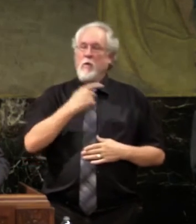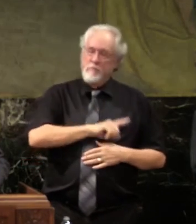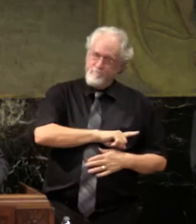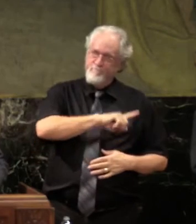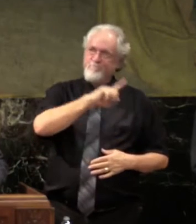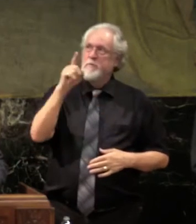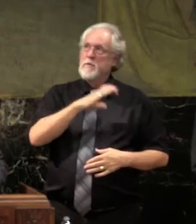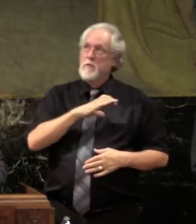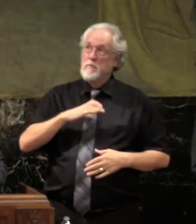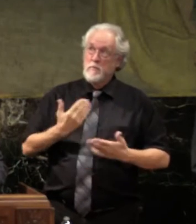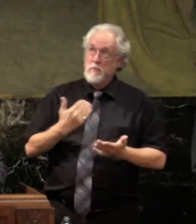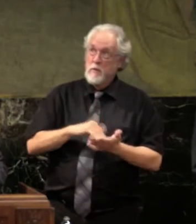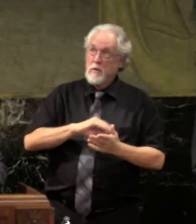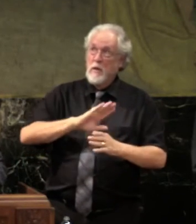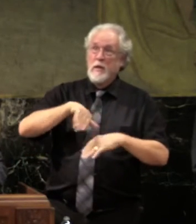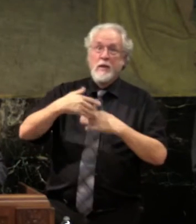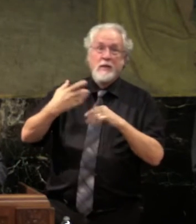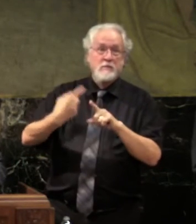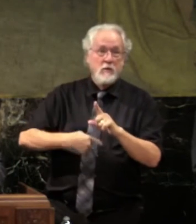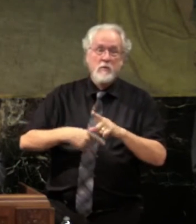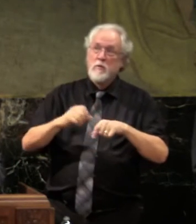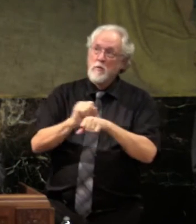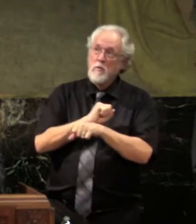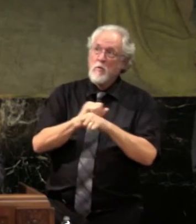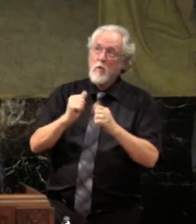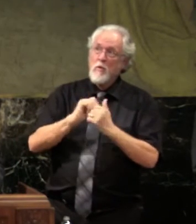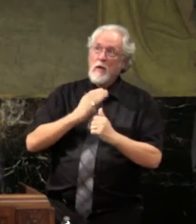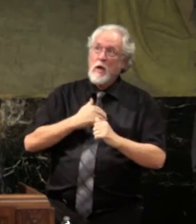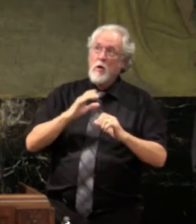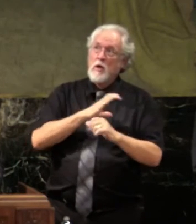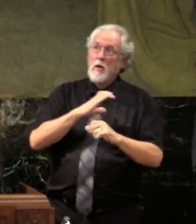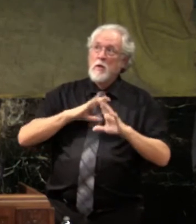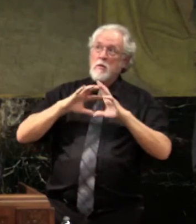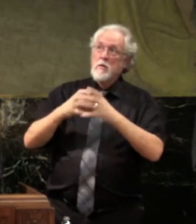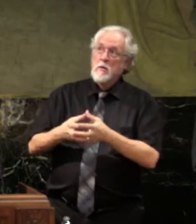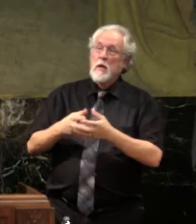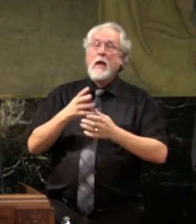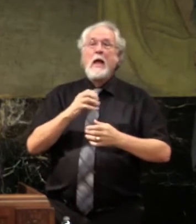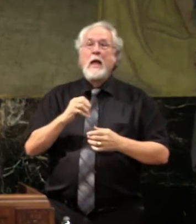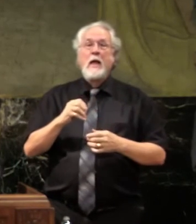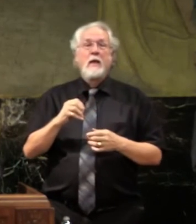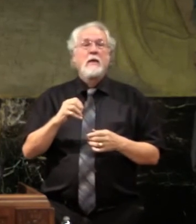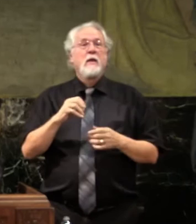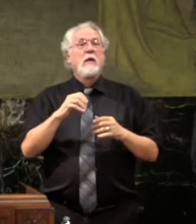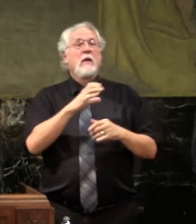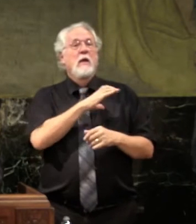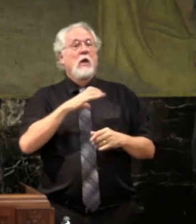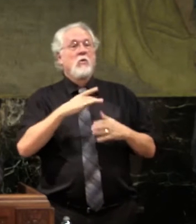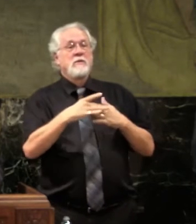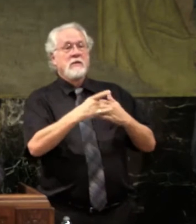again next month to continue working with our congressional delegation and congressional leaders and members of the